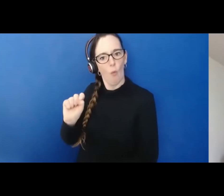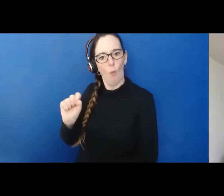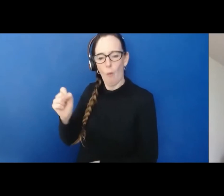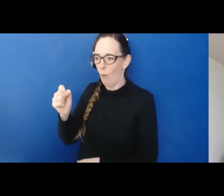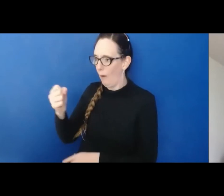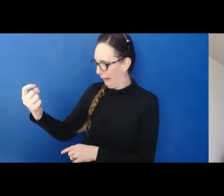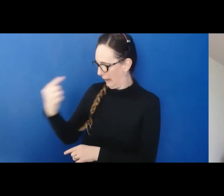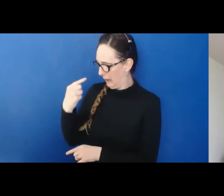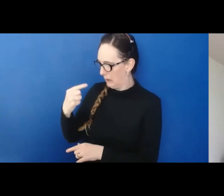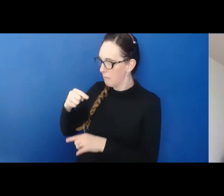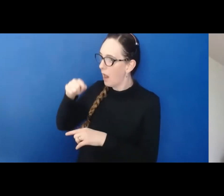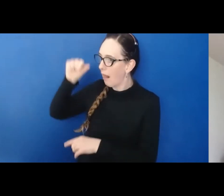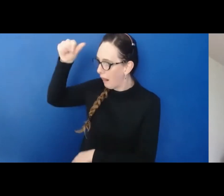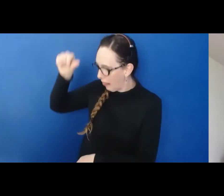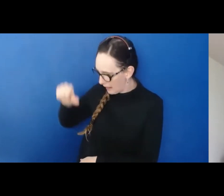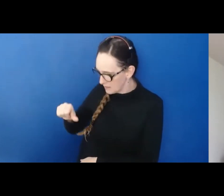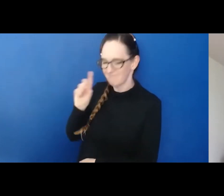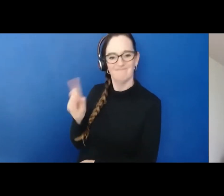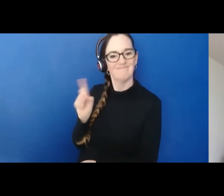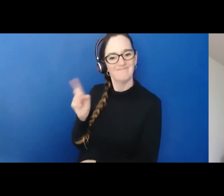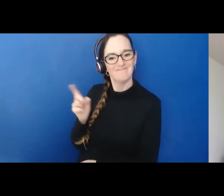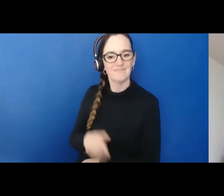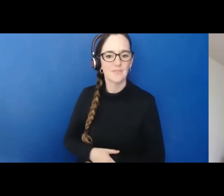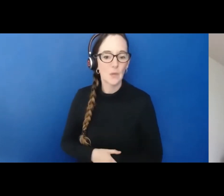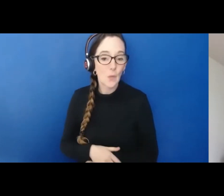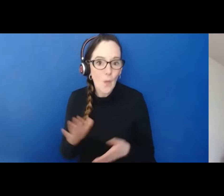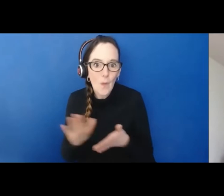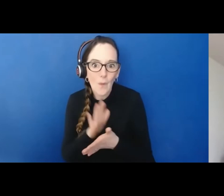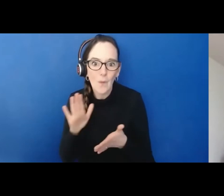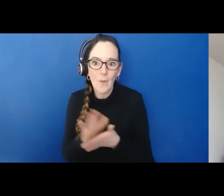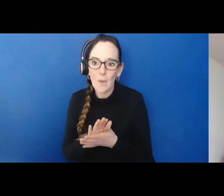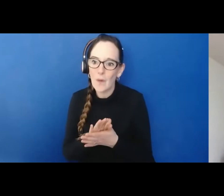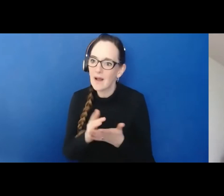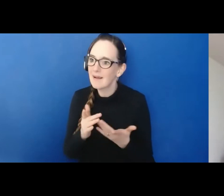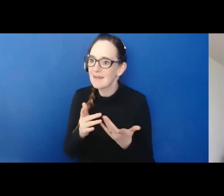We're really delighted with the reception of these talks, particularly the international